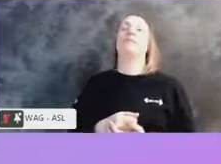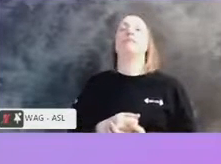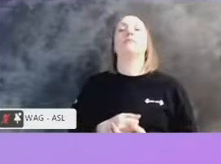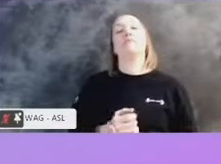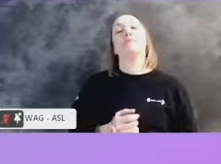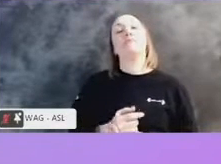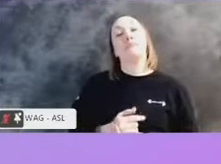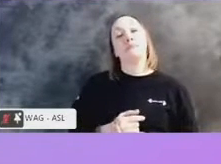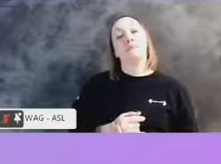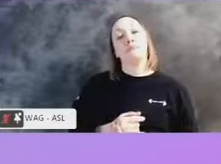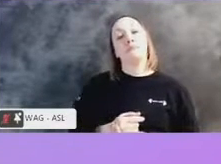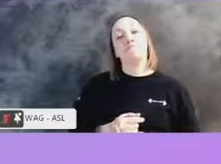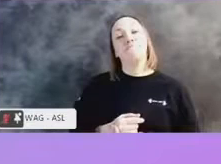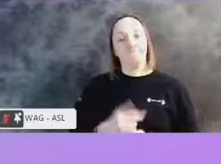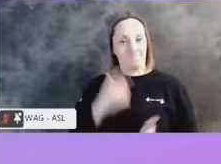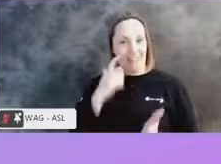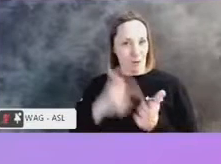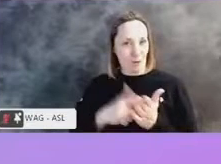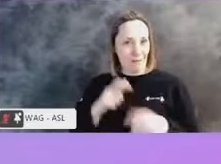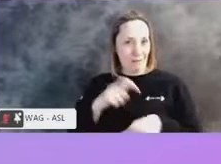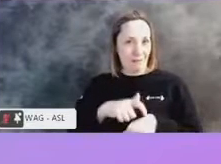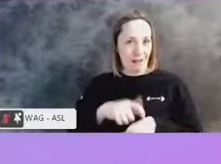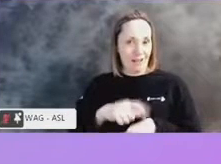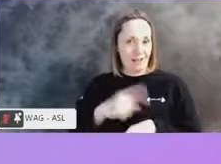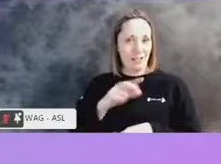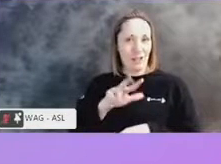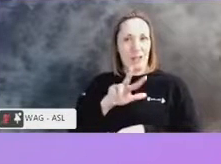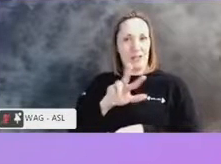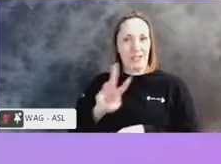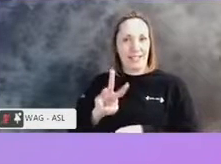will look into it and we'll find it interesting. That's